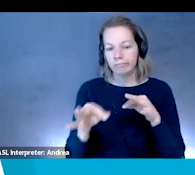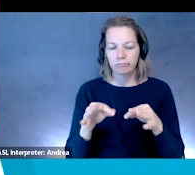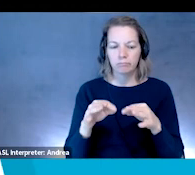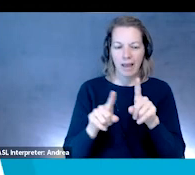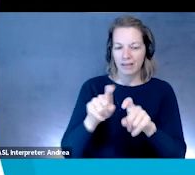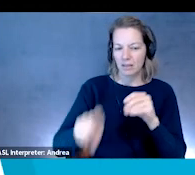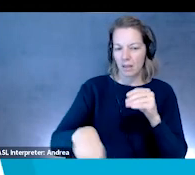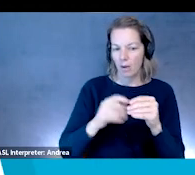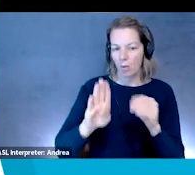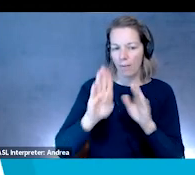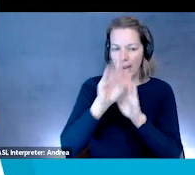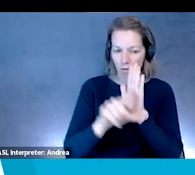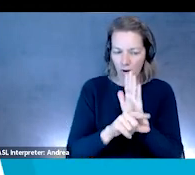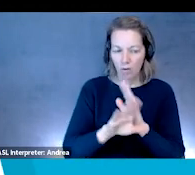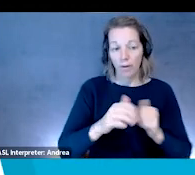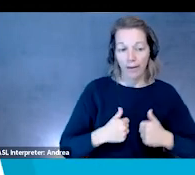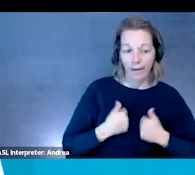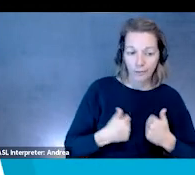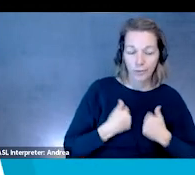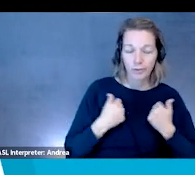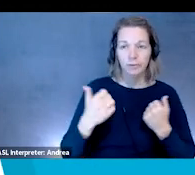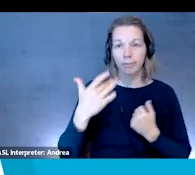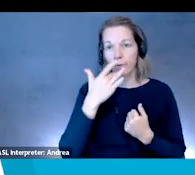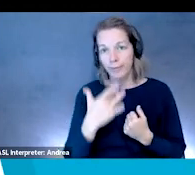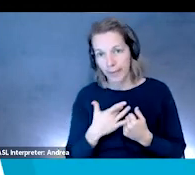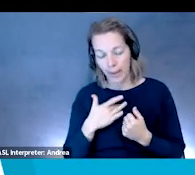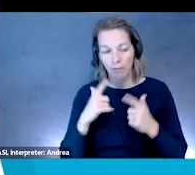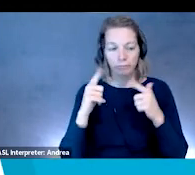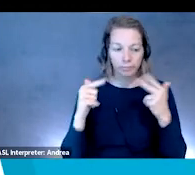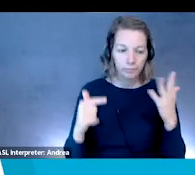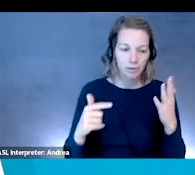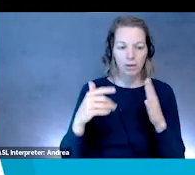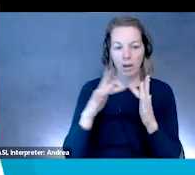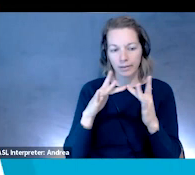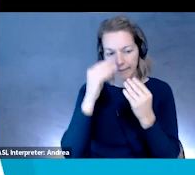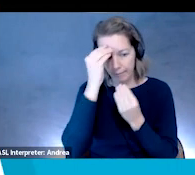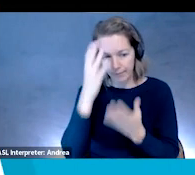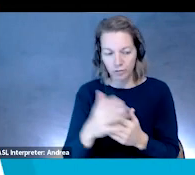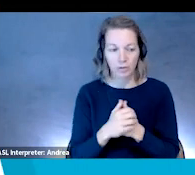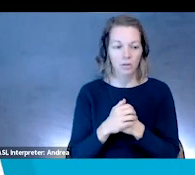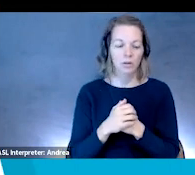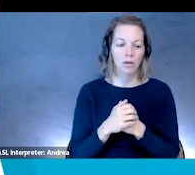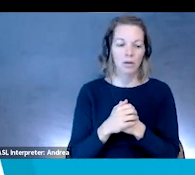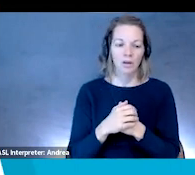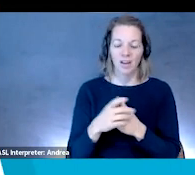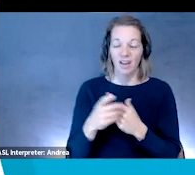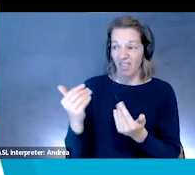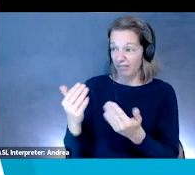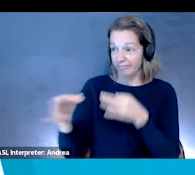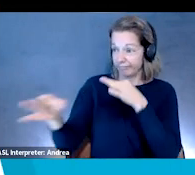TAKES ABOUT 45 MINUTES TO AN HOUR. AND ON THE CALL WE'LL FIRST GO OVER BACKGROUND DEMOGRAPHIC